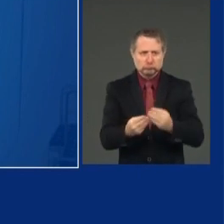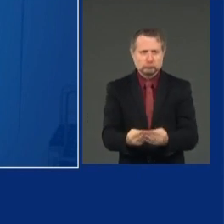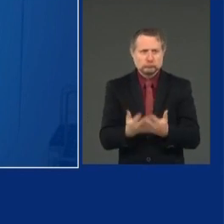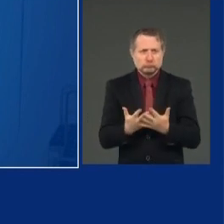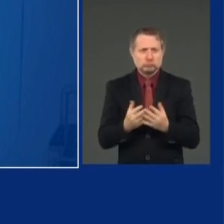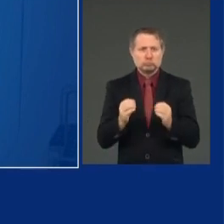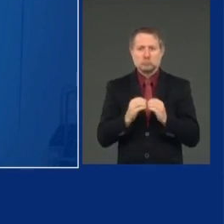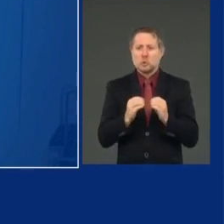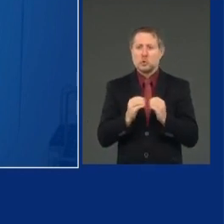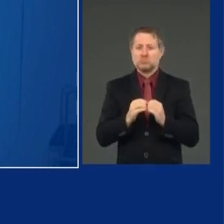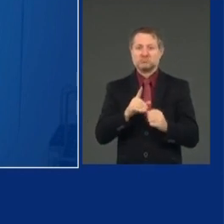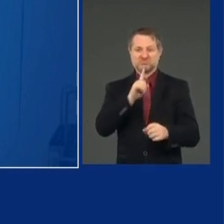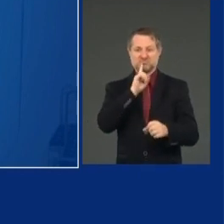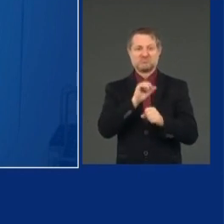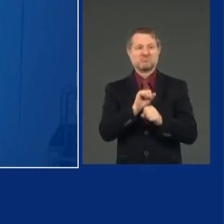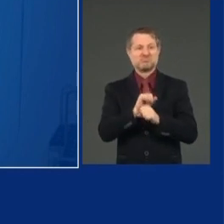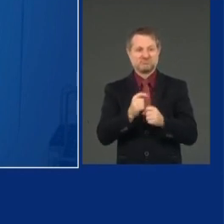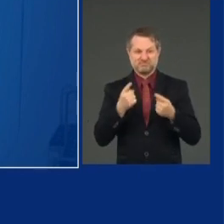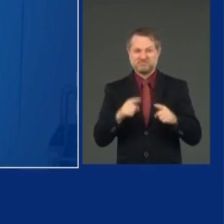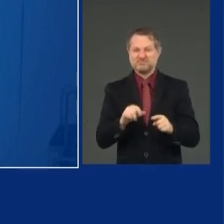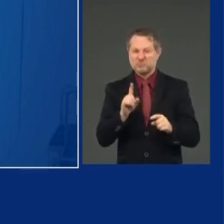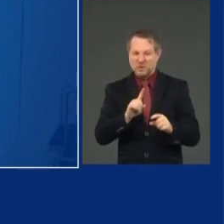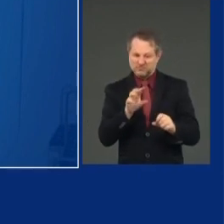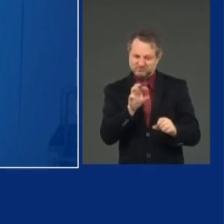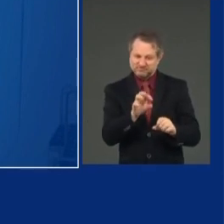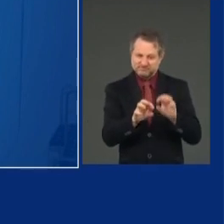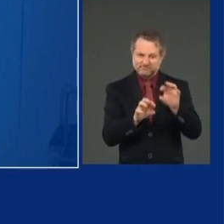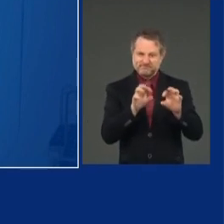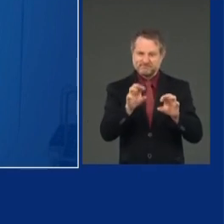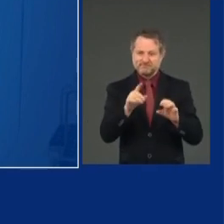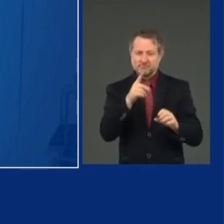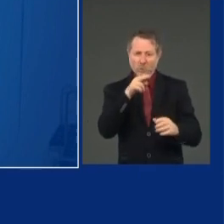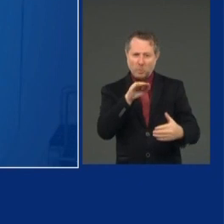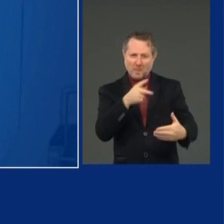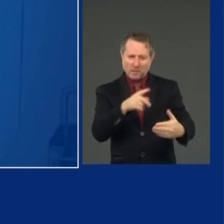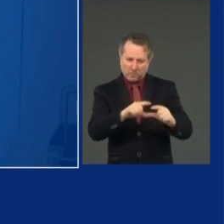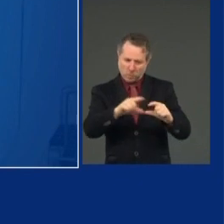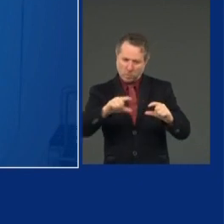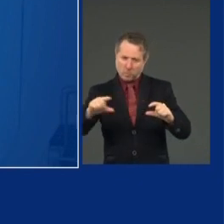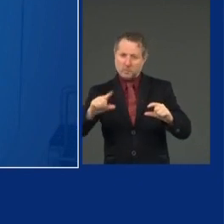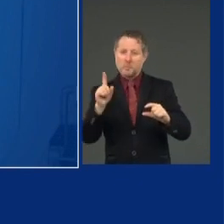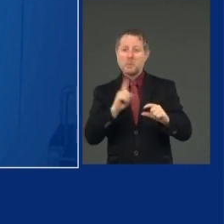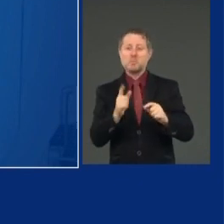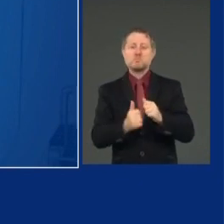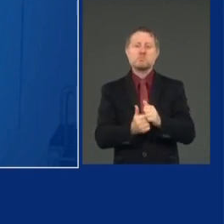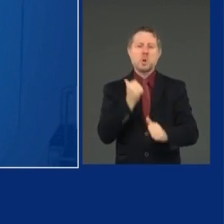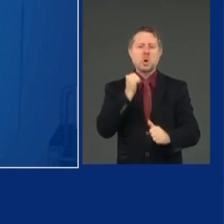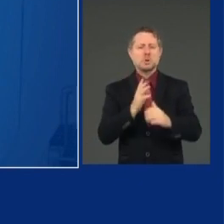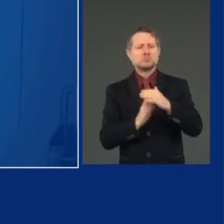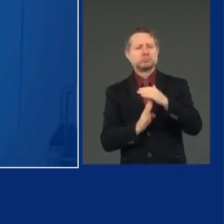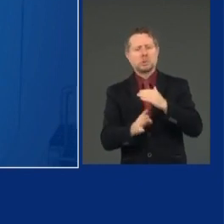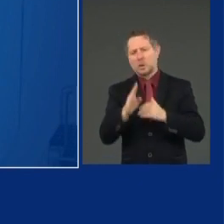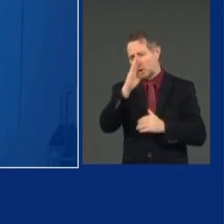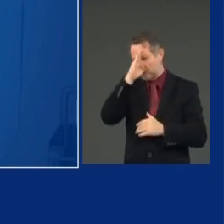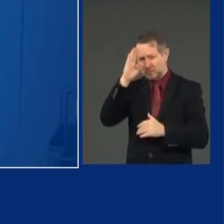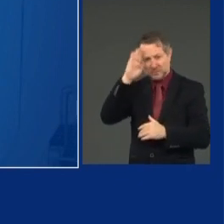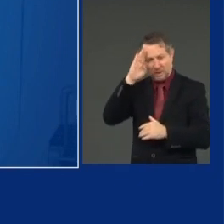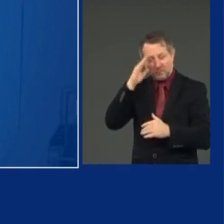CITY. WE DID A VERY EXTENSIVE RESEARCH PROJECT.